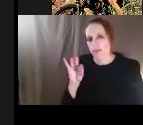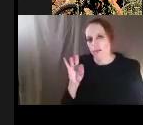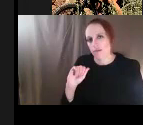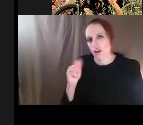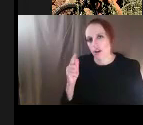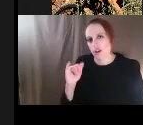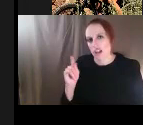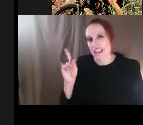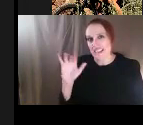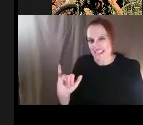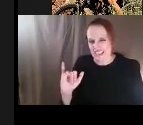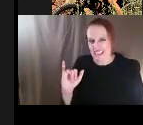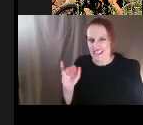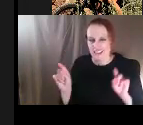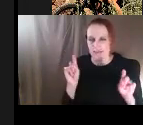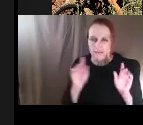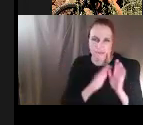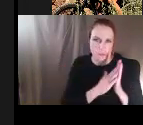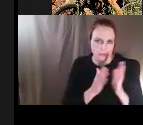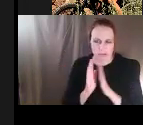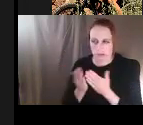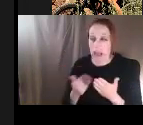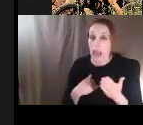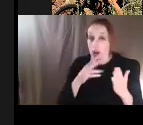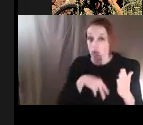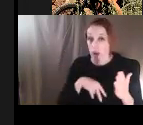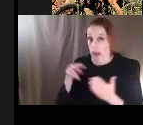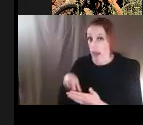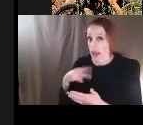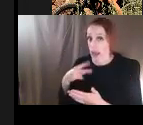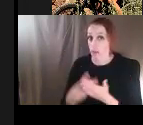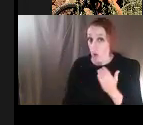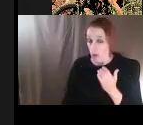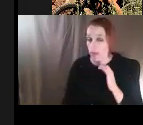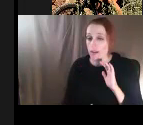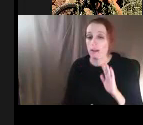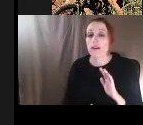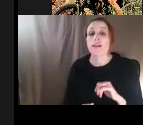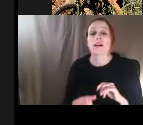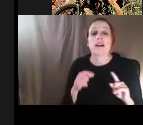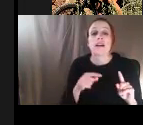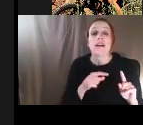I've read both. I actually... If anybody wants to know or cares. So You Want to Talk About Race, I found to be much